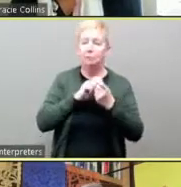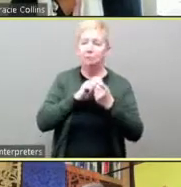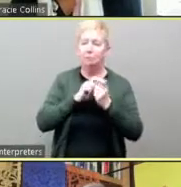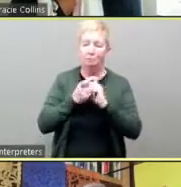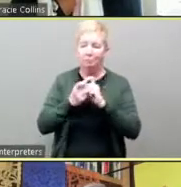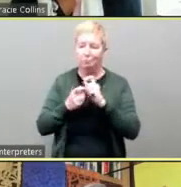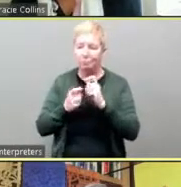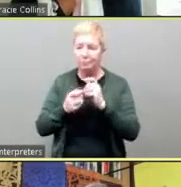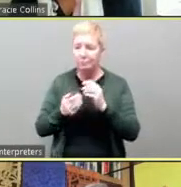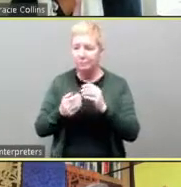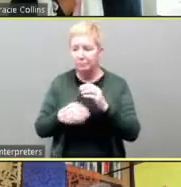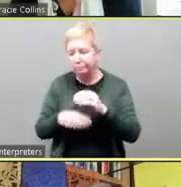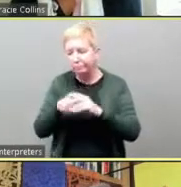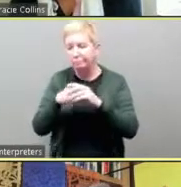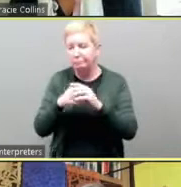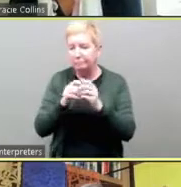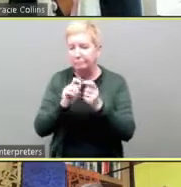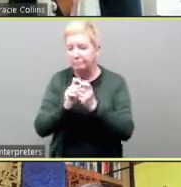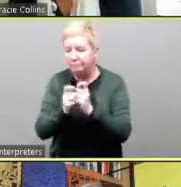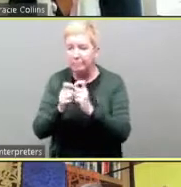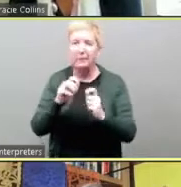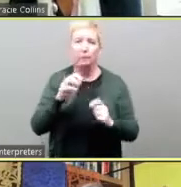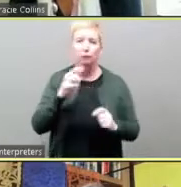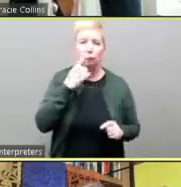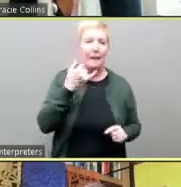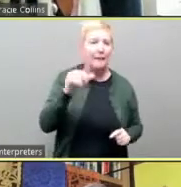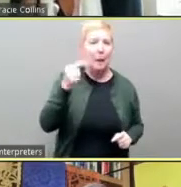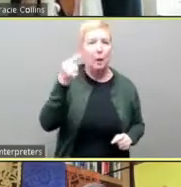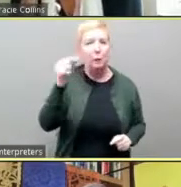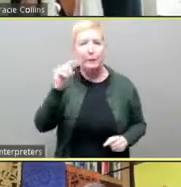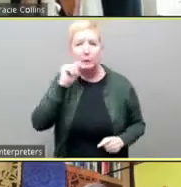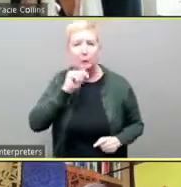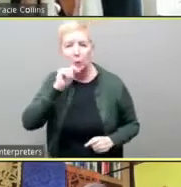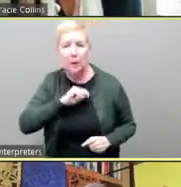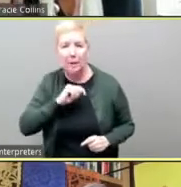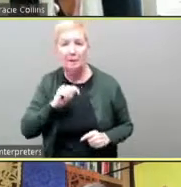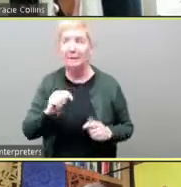turquoise system. It's exciting what's happening to the color of the state.